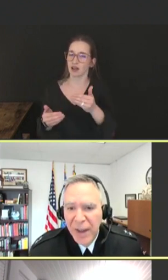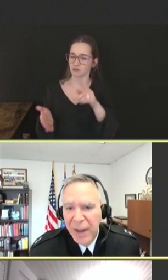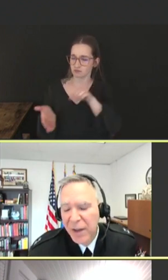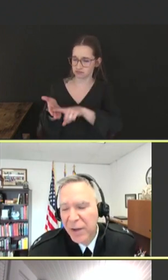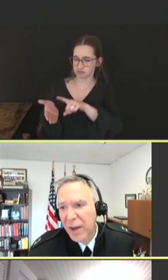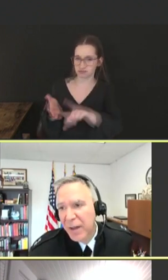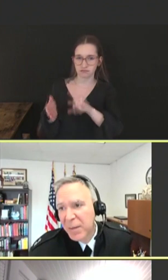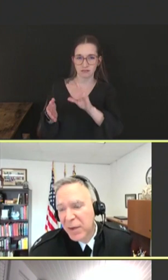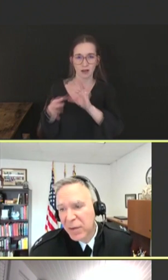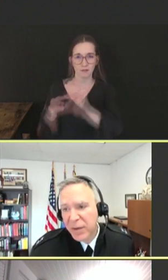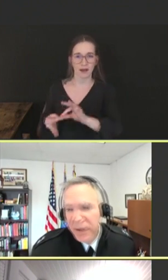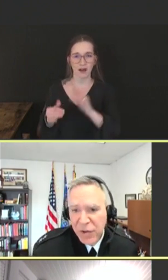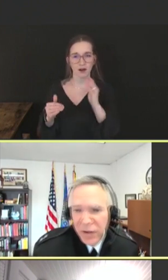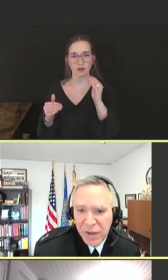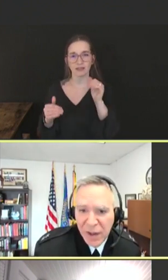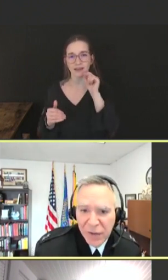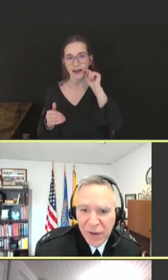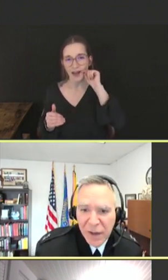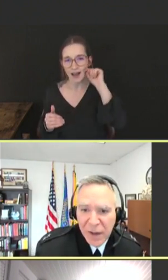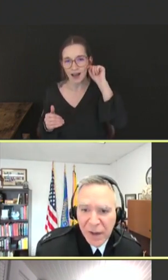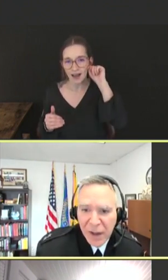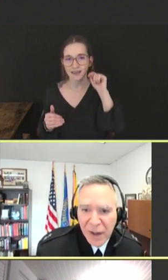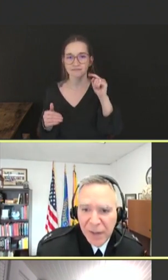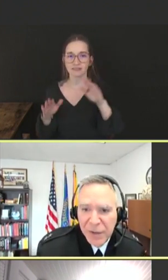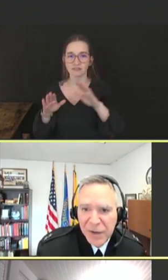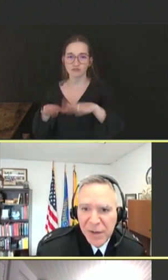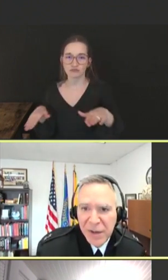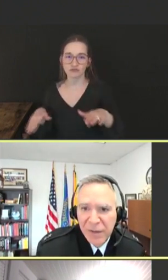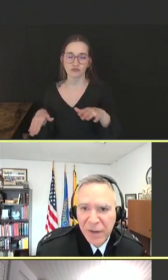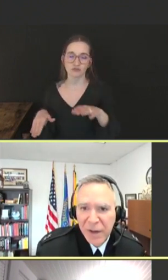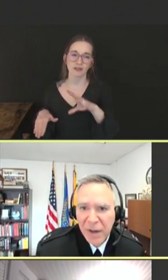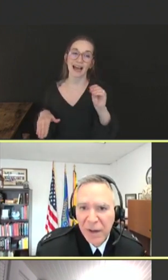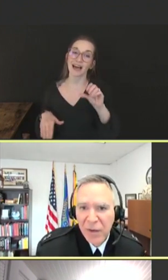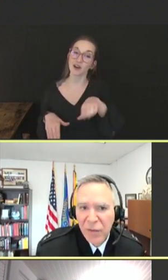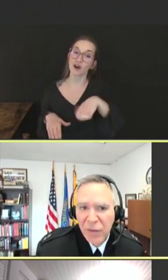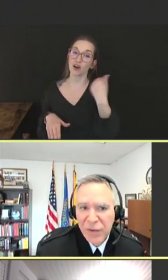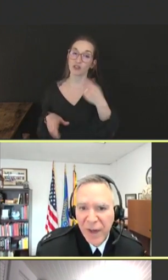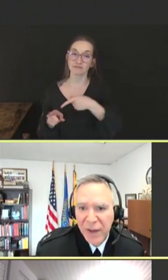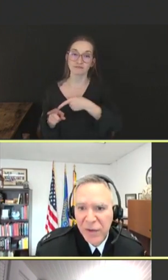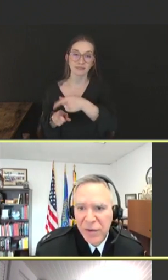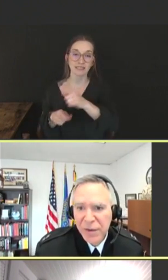and underlying medical conditions and other specific risk factors.